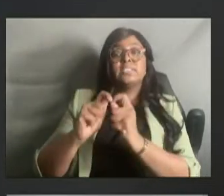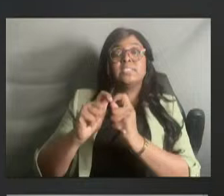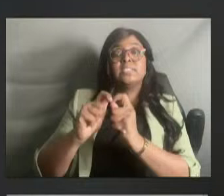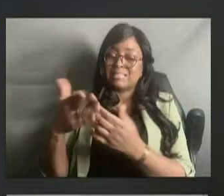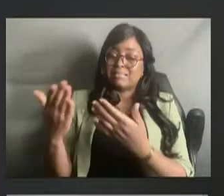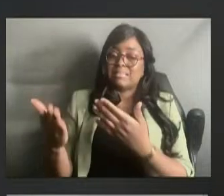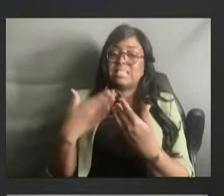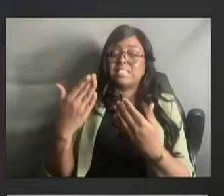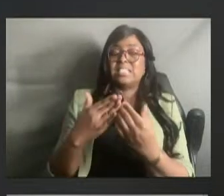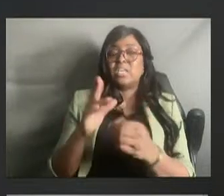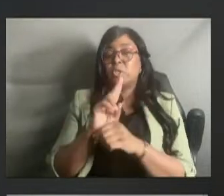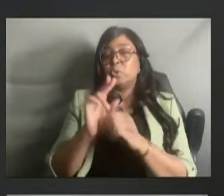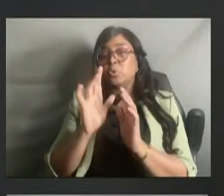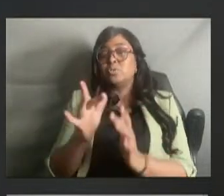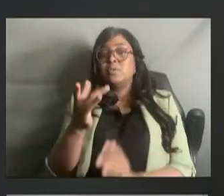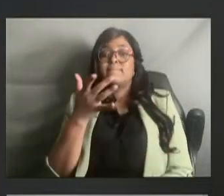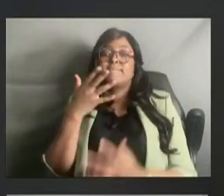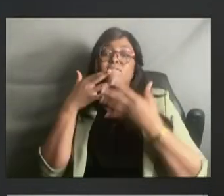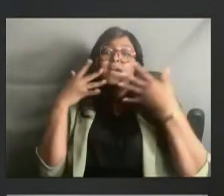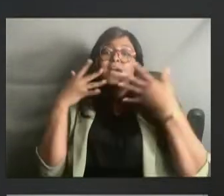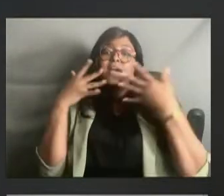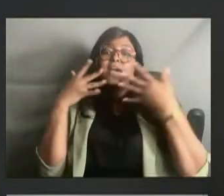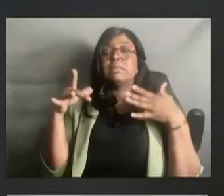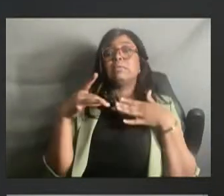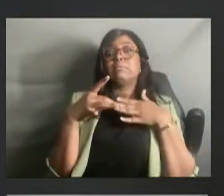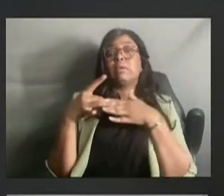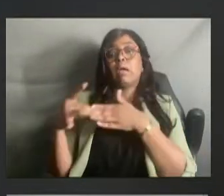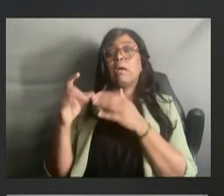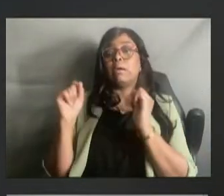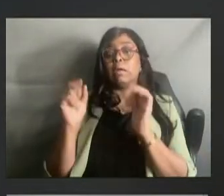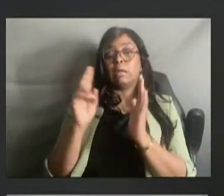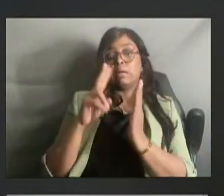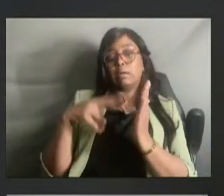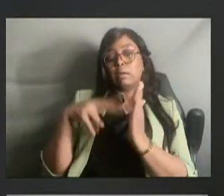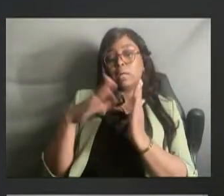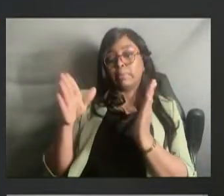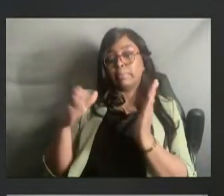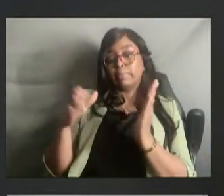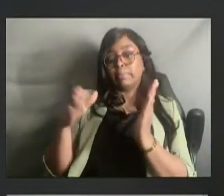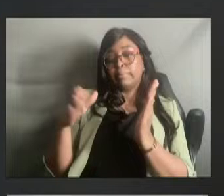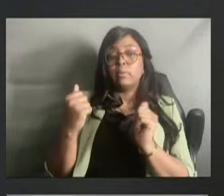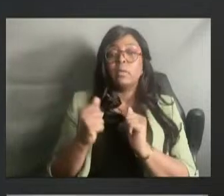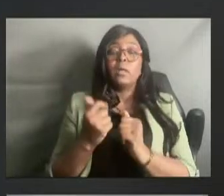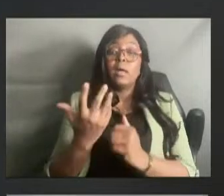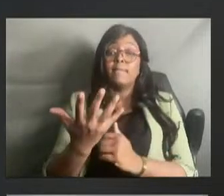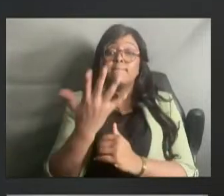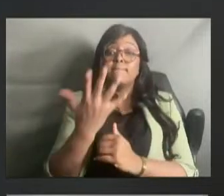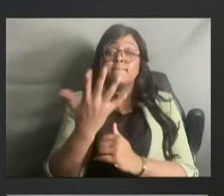is really just the summary of changes, which is an easy, user